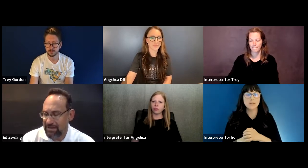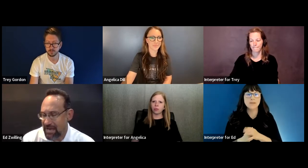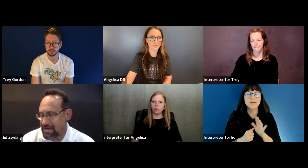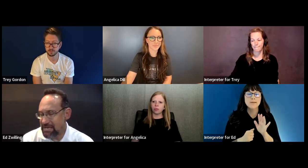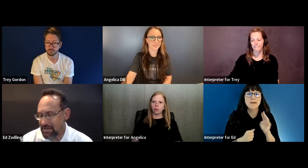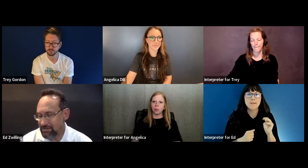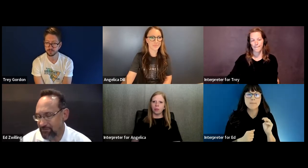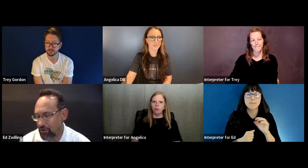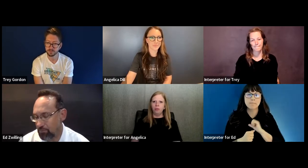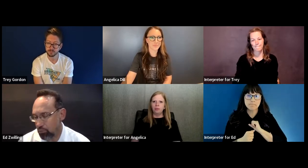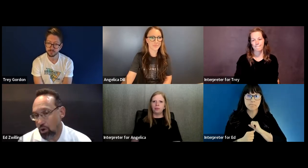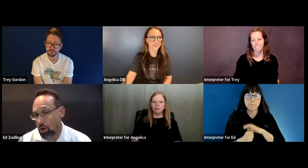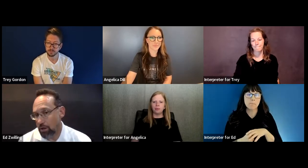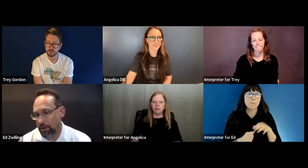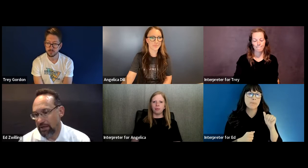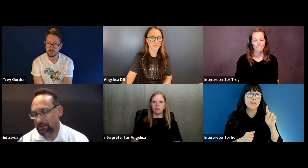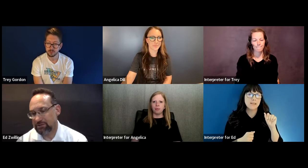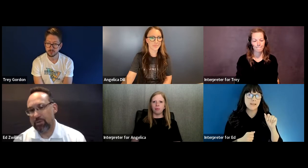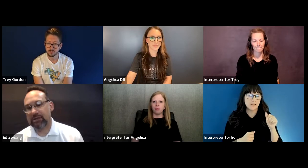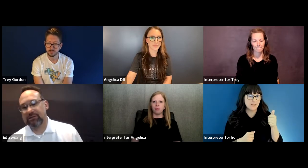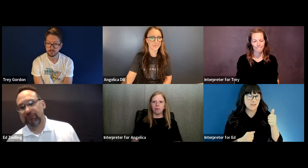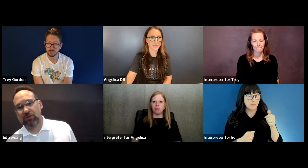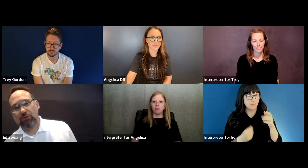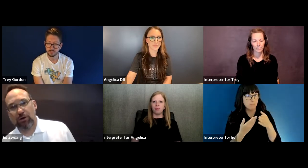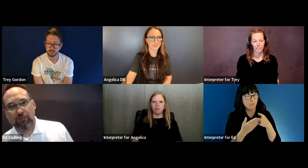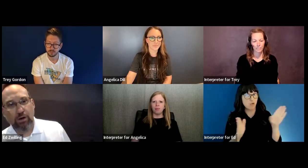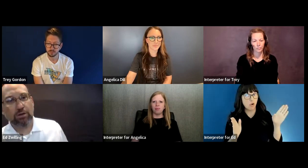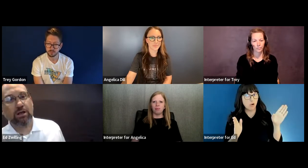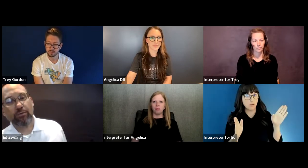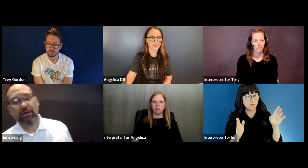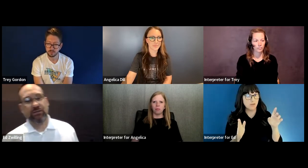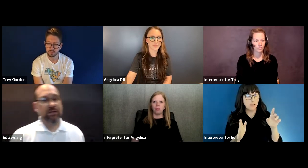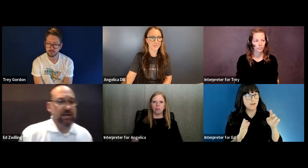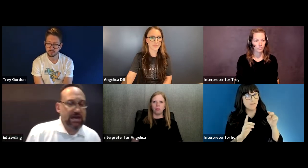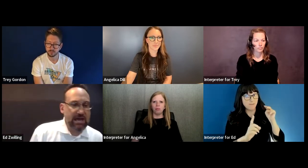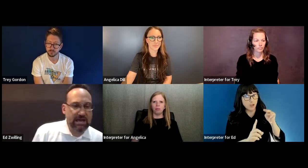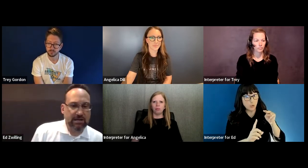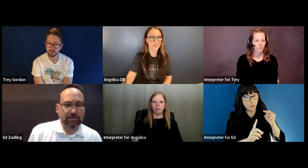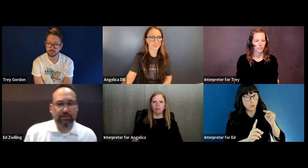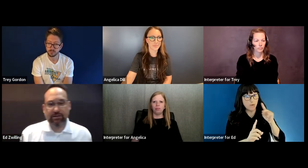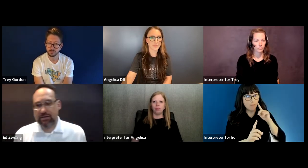the ada has a very broad and expansive view of a public accommodation and the